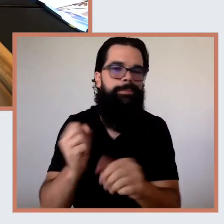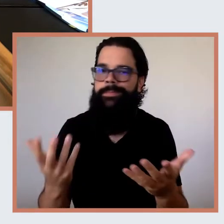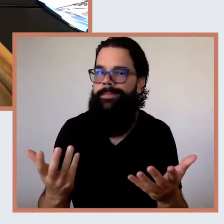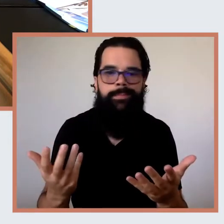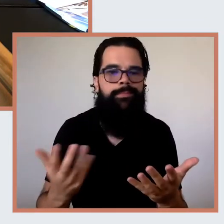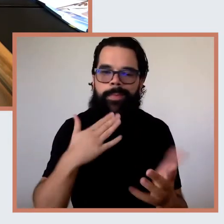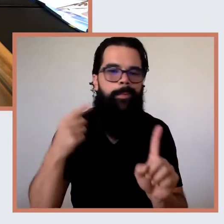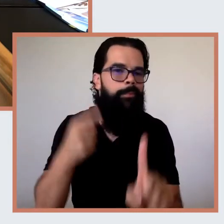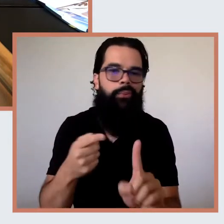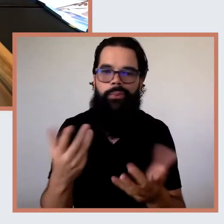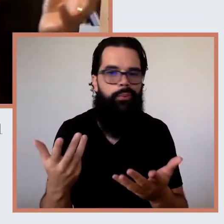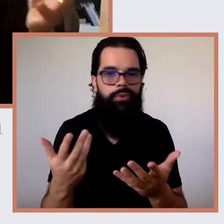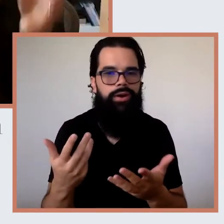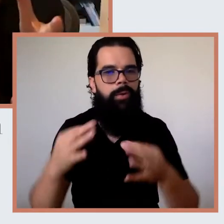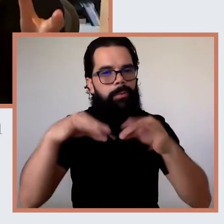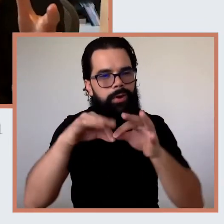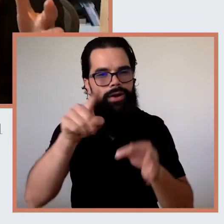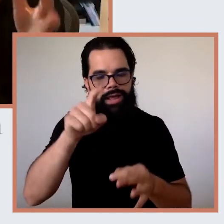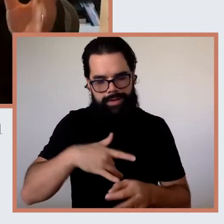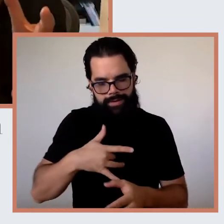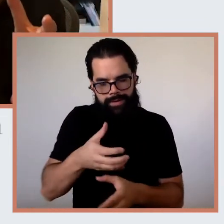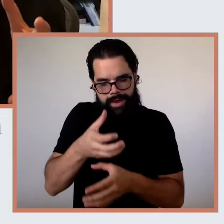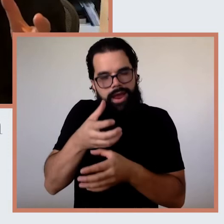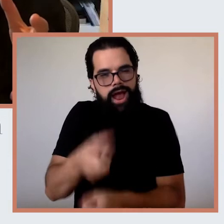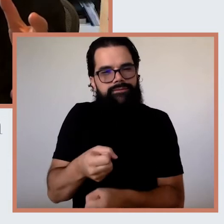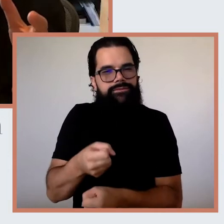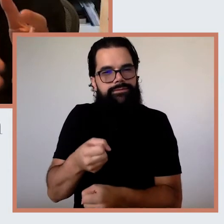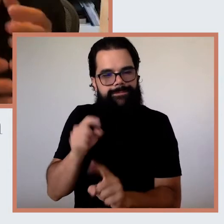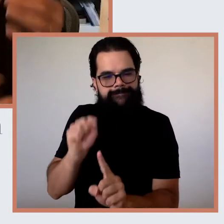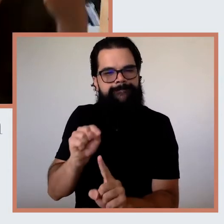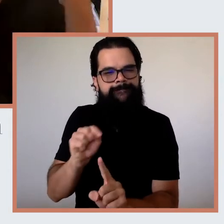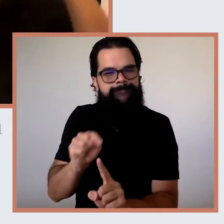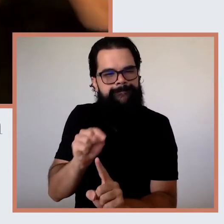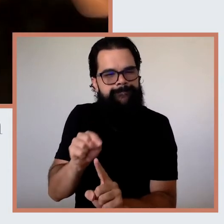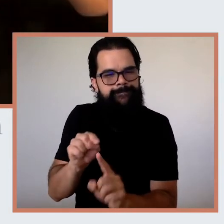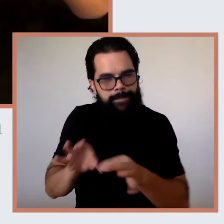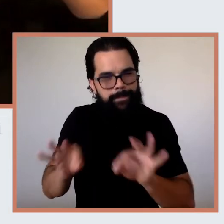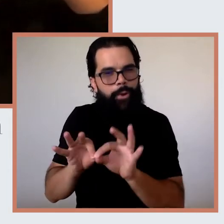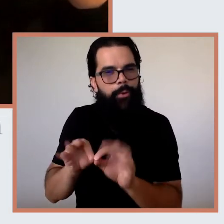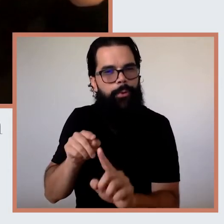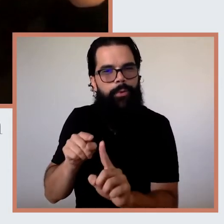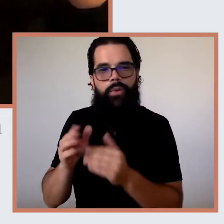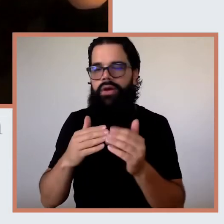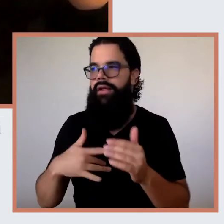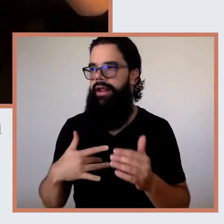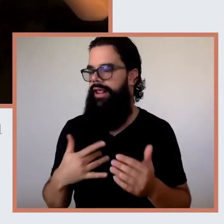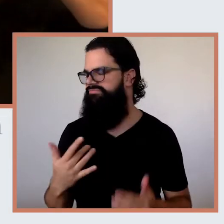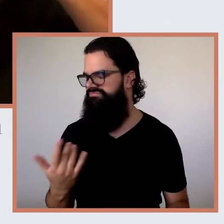That's part of the deal too, but yeah, most importantly is that you have to feel worthy certainly.